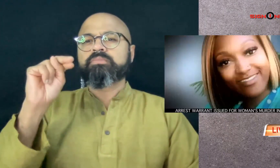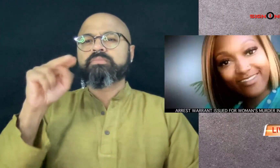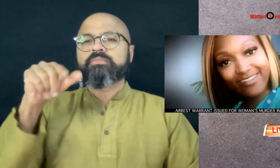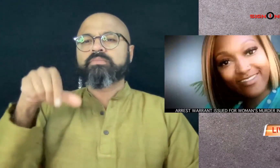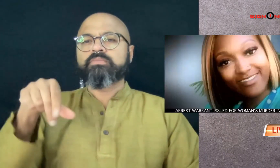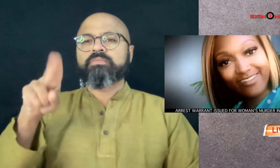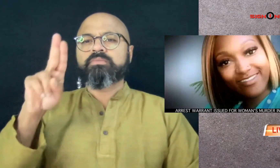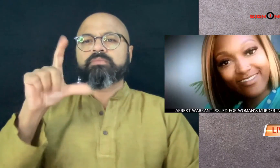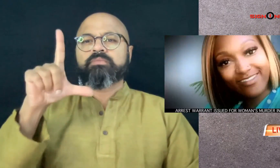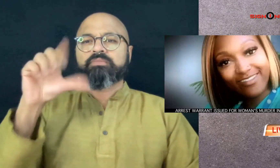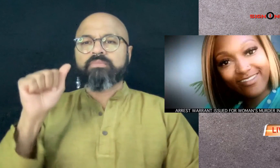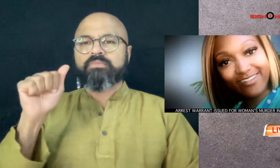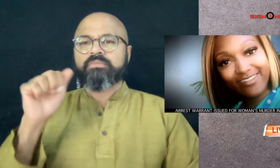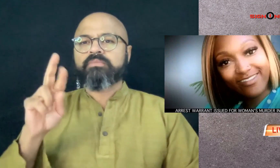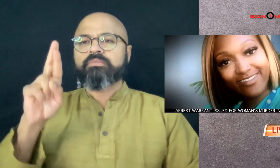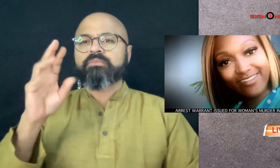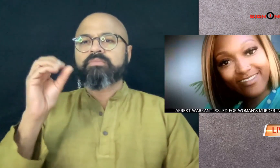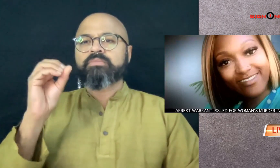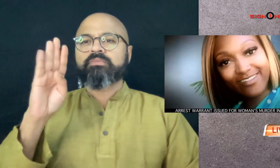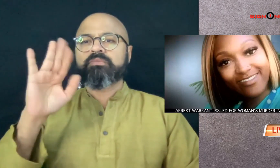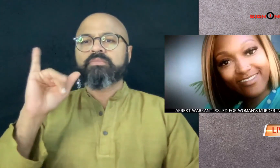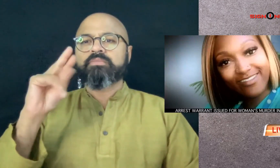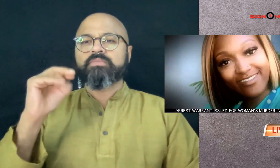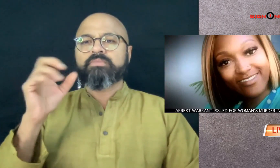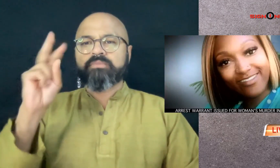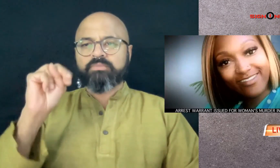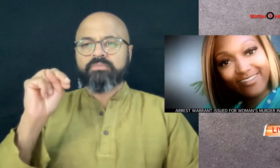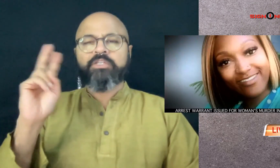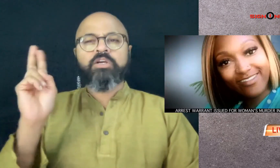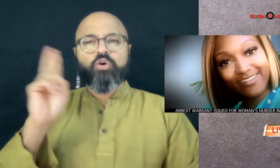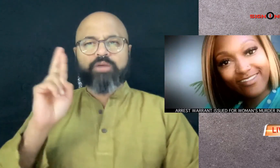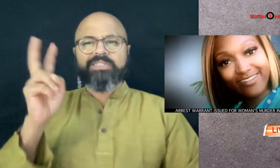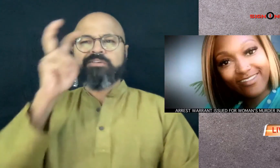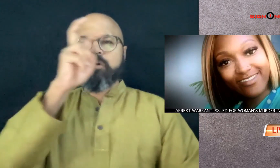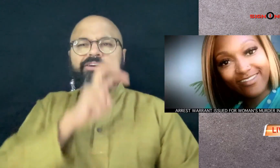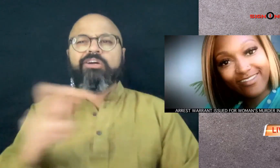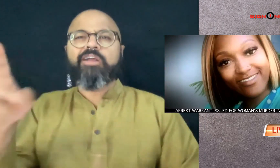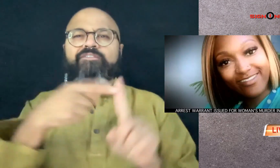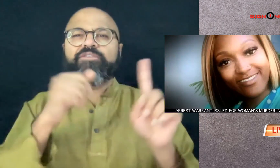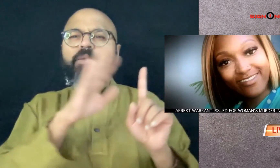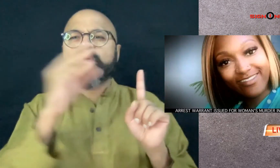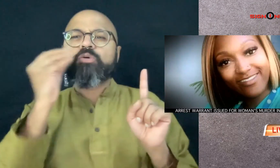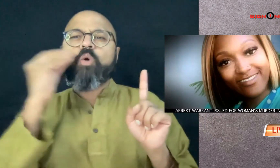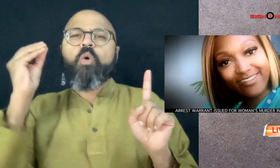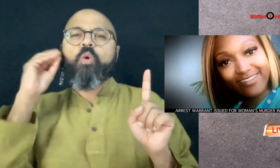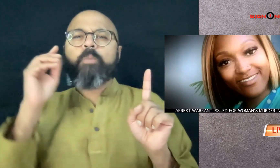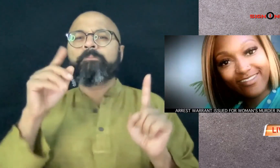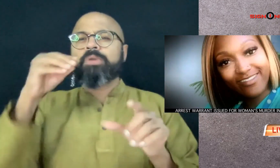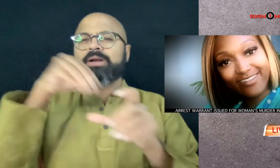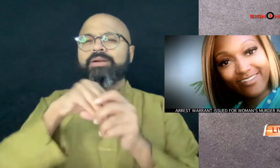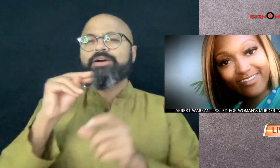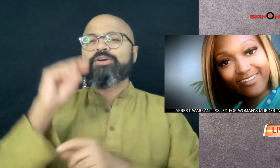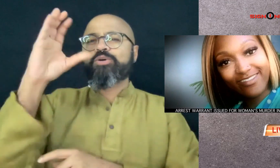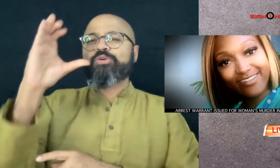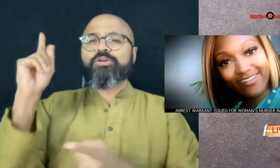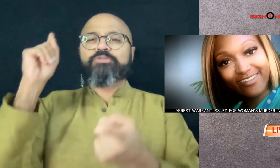on October 28 25-year-old Shanquella Robinson traveled from her home in North Carolina to